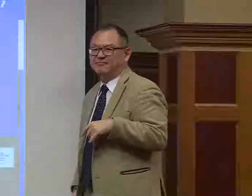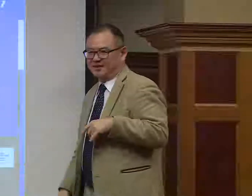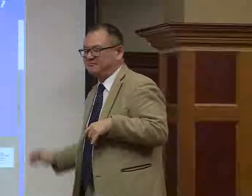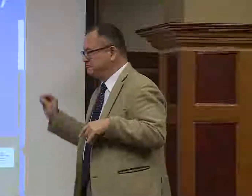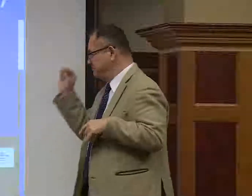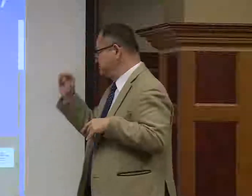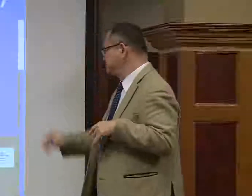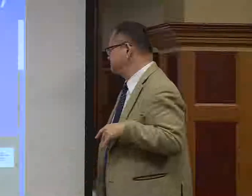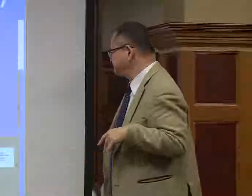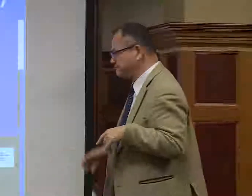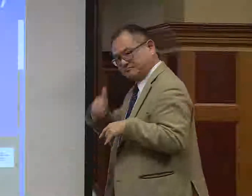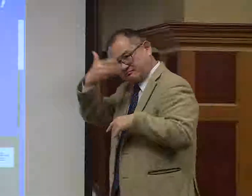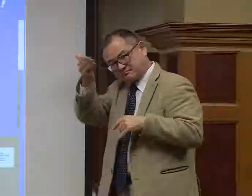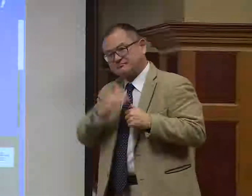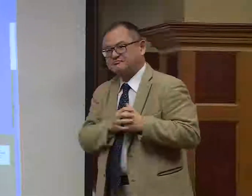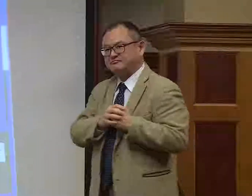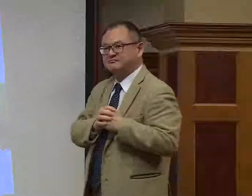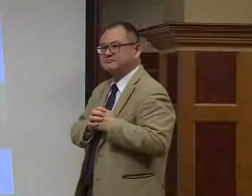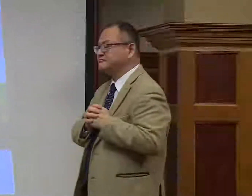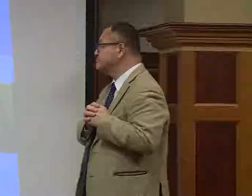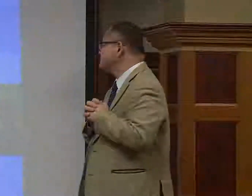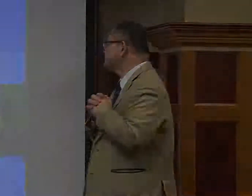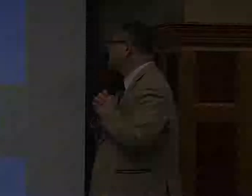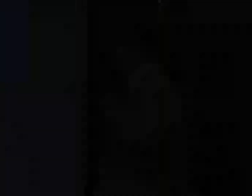that there is language that they use and that that could be published.